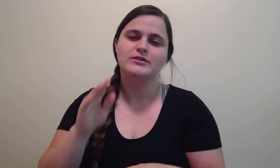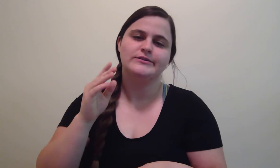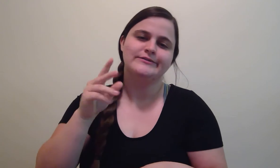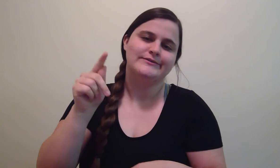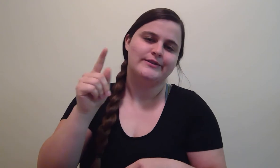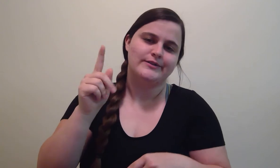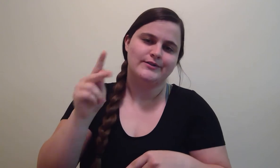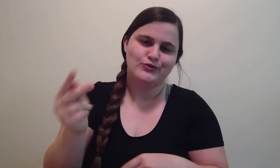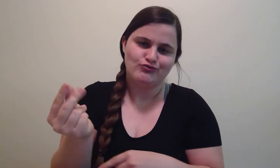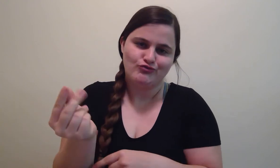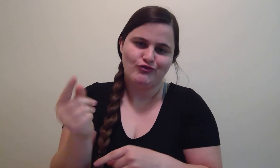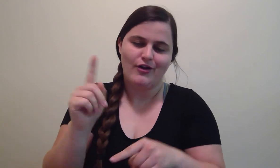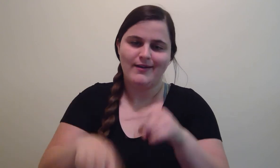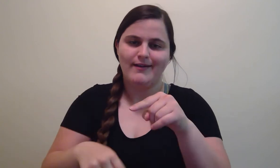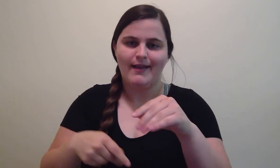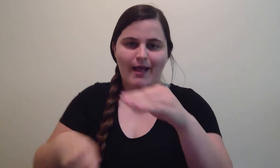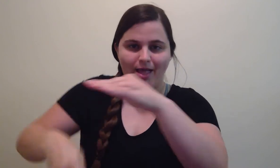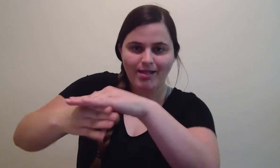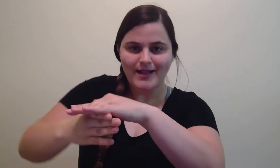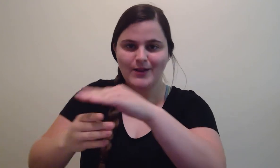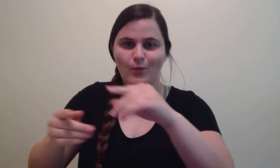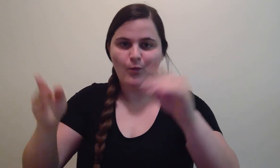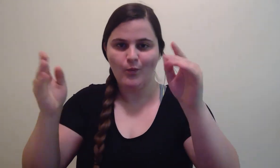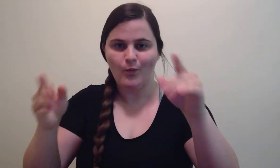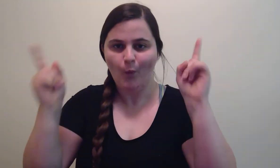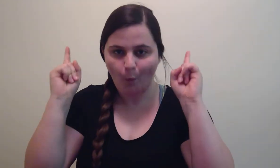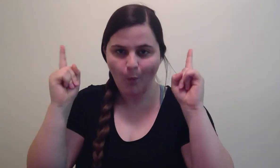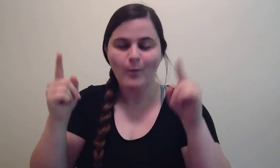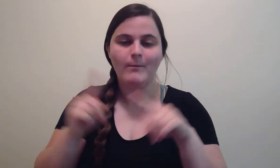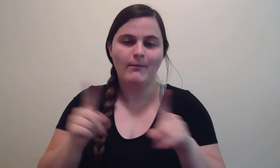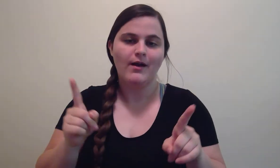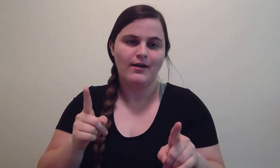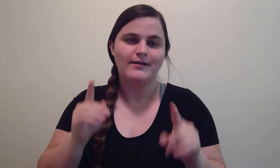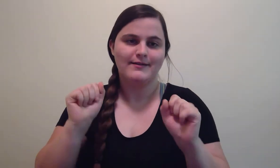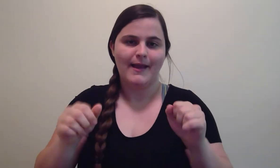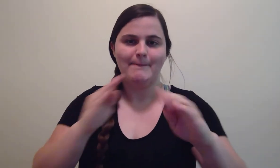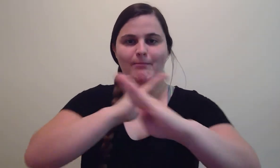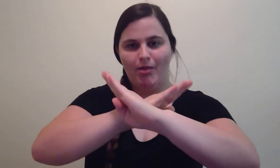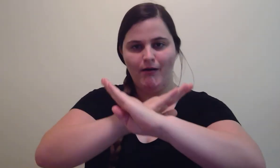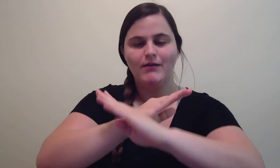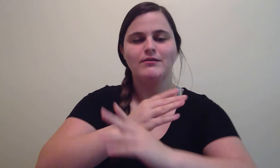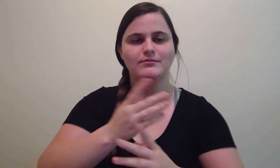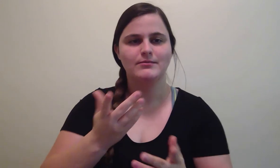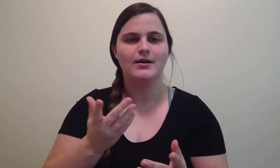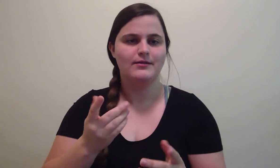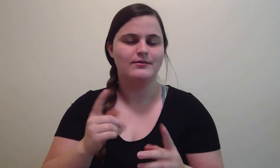Mostly he'd just block because a dog can't exactly kick and score.